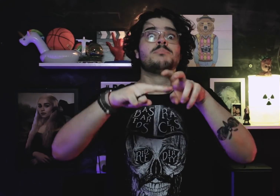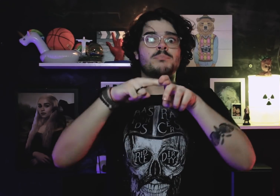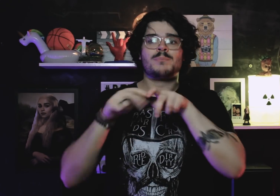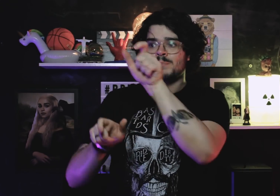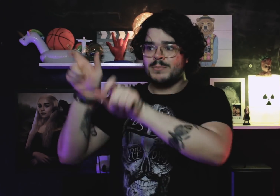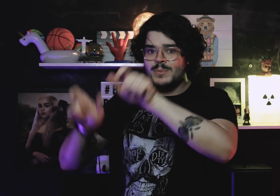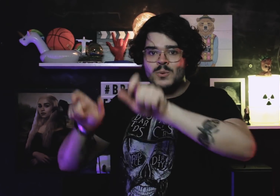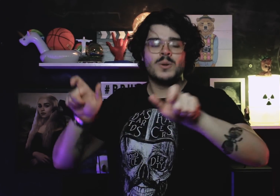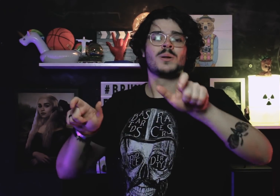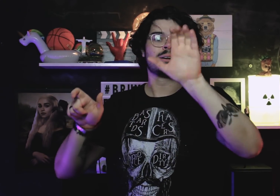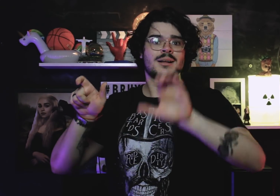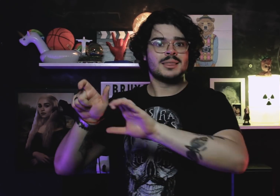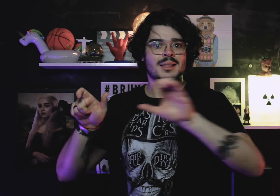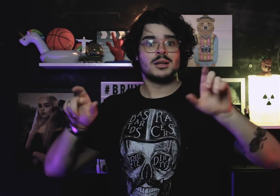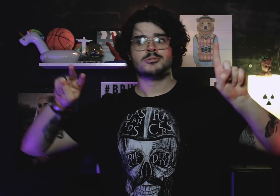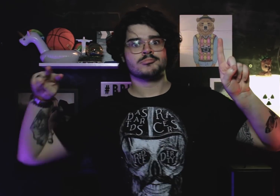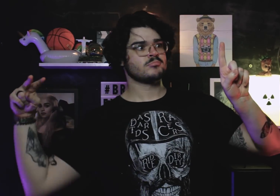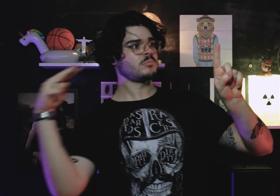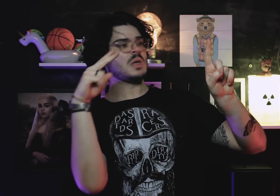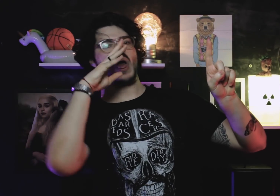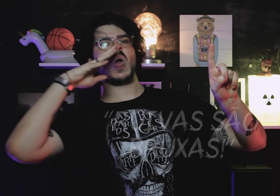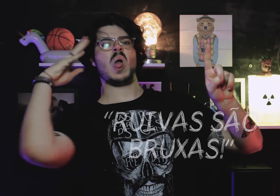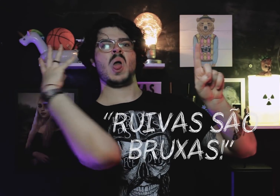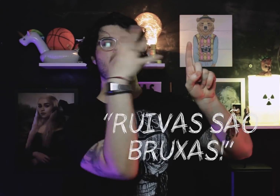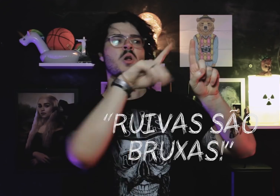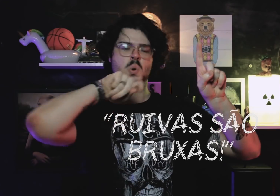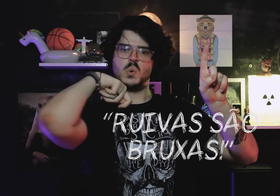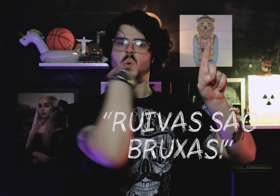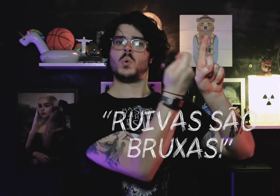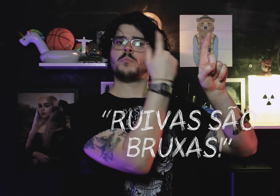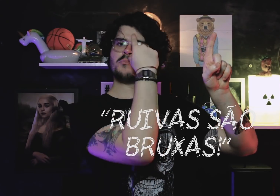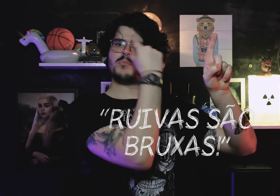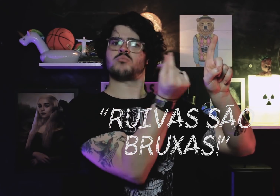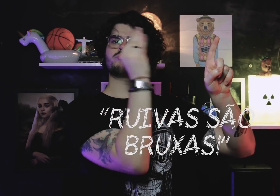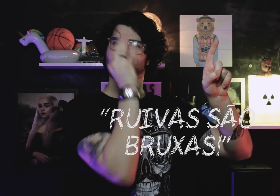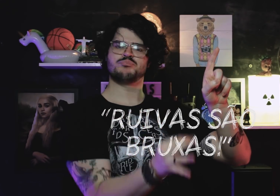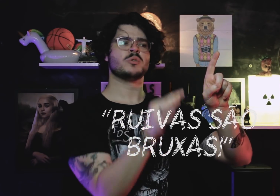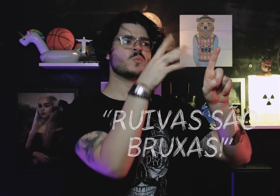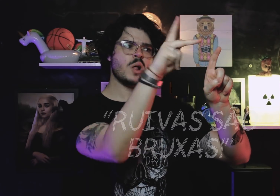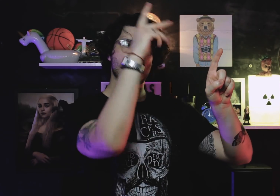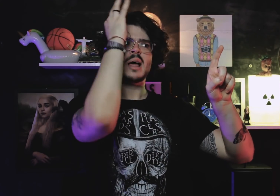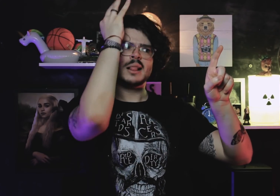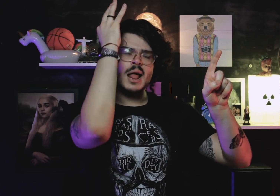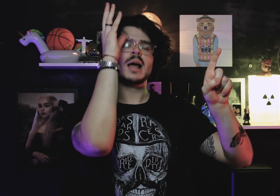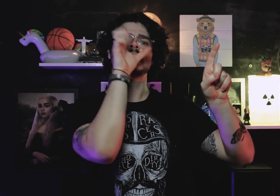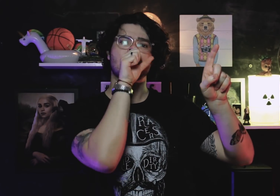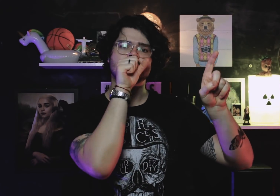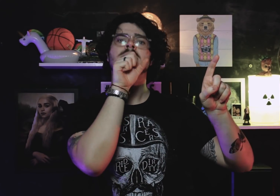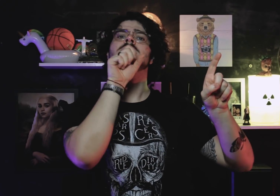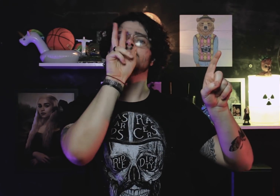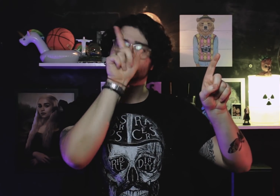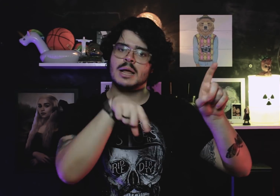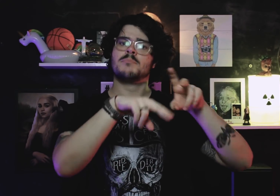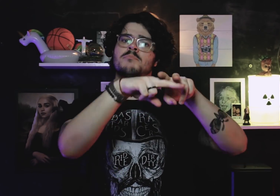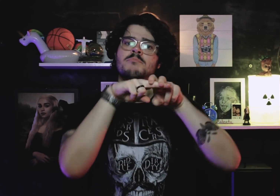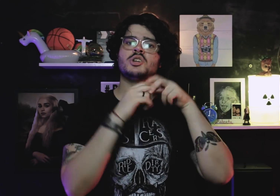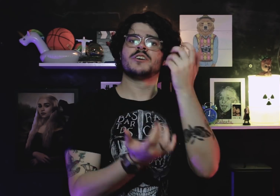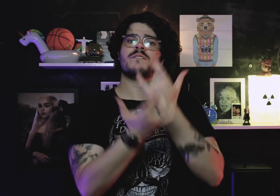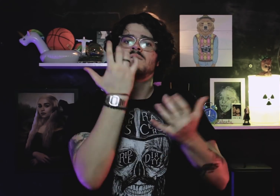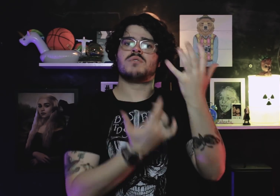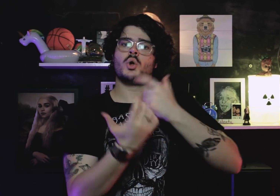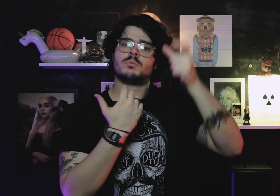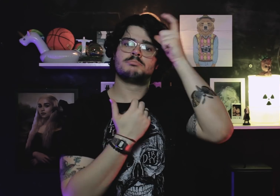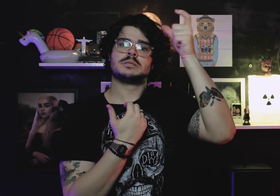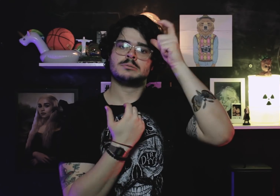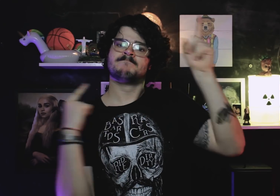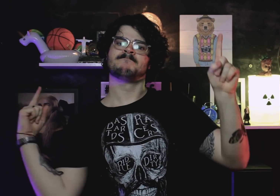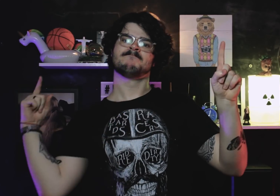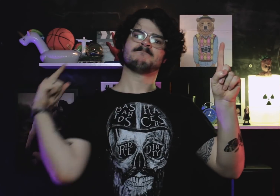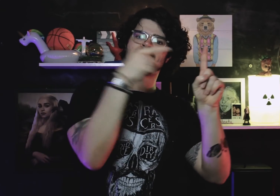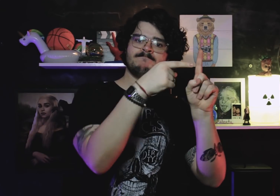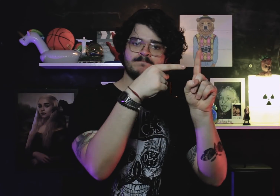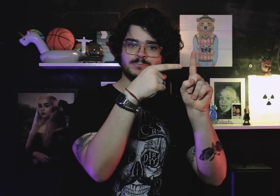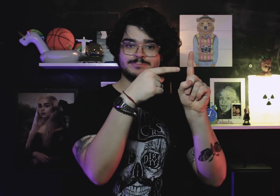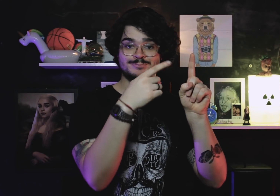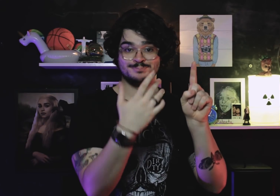For this reason, Catholics considered them witches, red hair reminiscent of the fire of Hell.